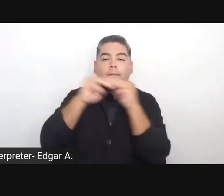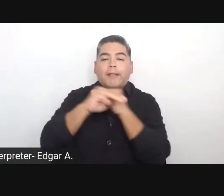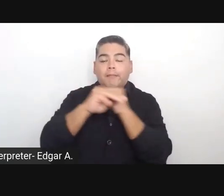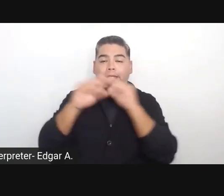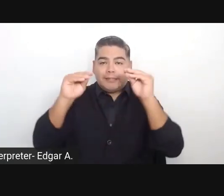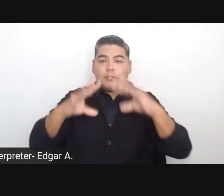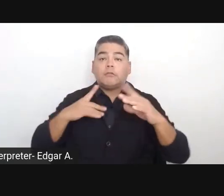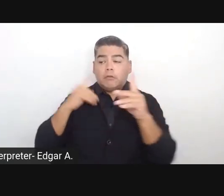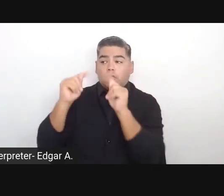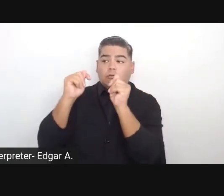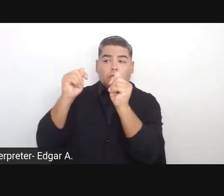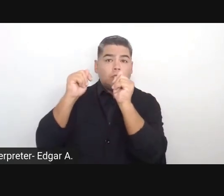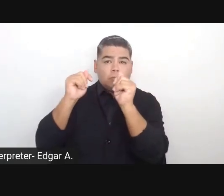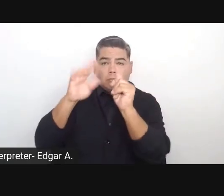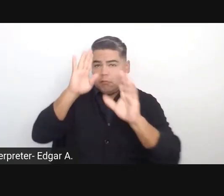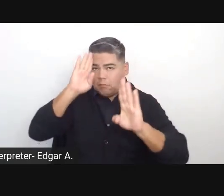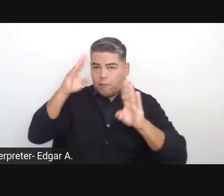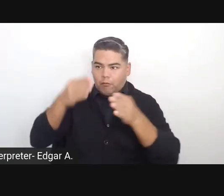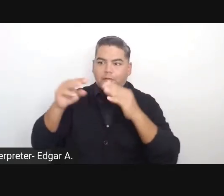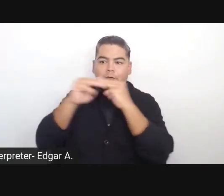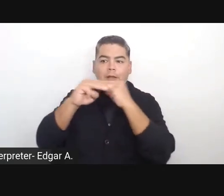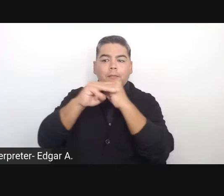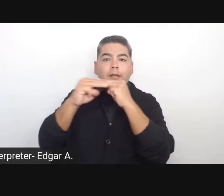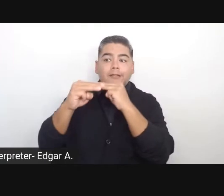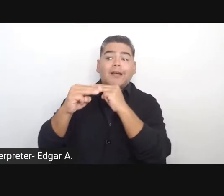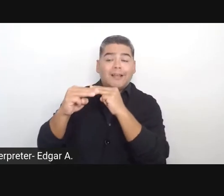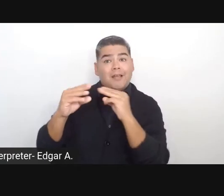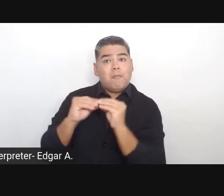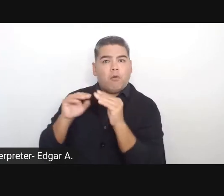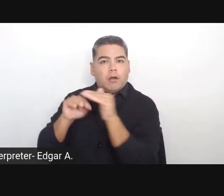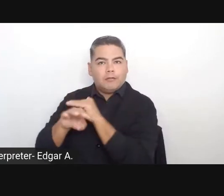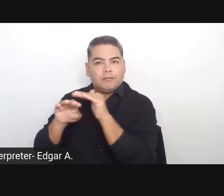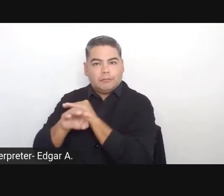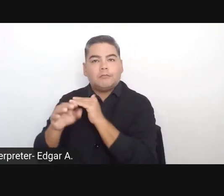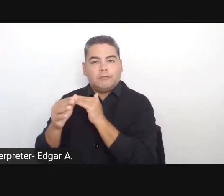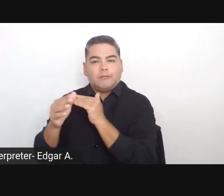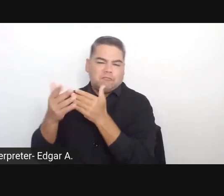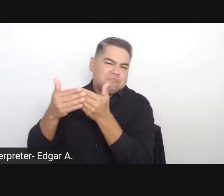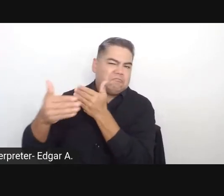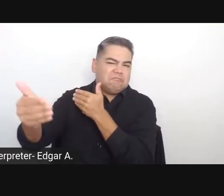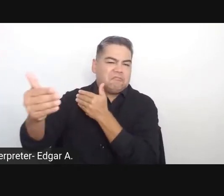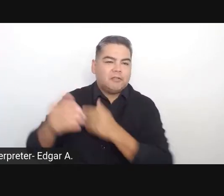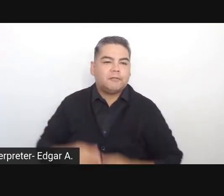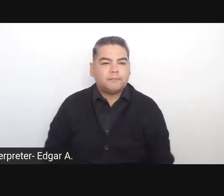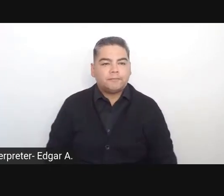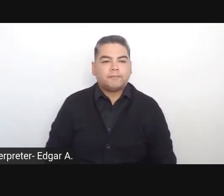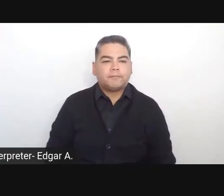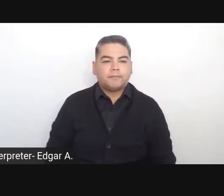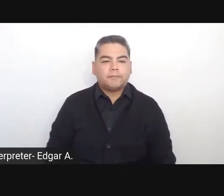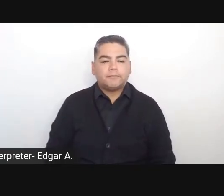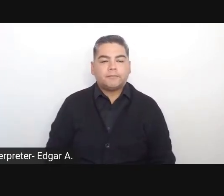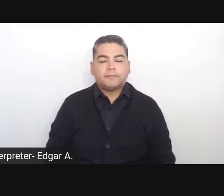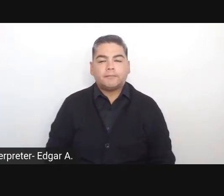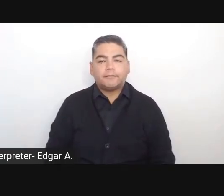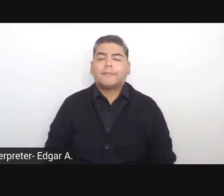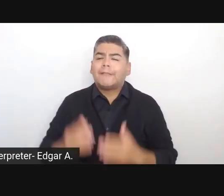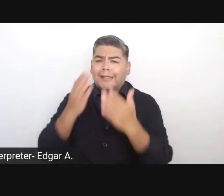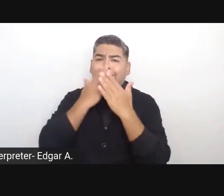on making mathematics more accessible on the web and beyond. I want to thank everybody for joining us for Form Accessibility